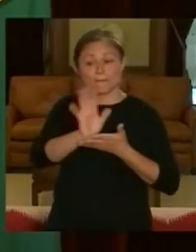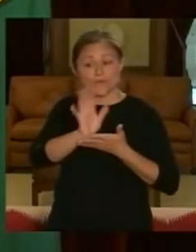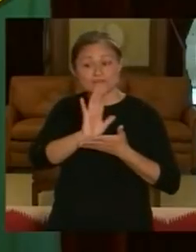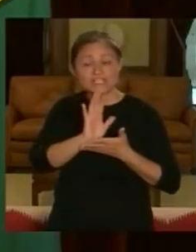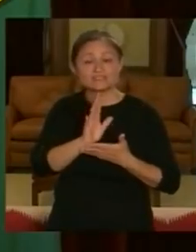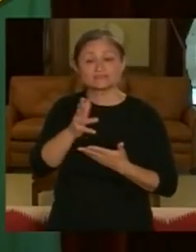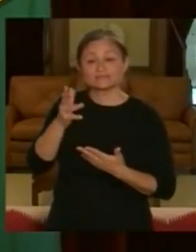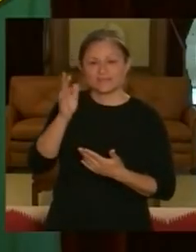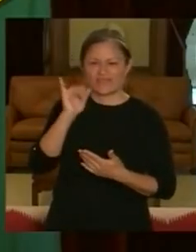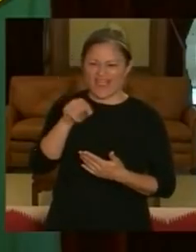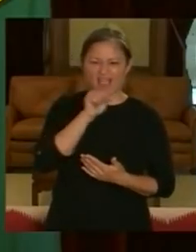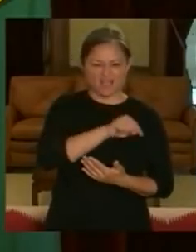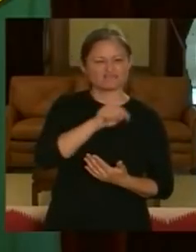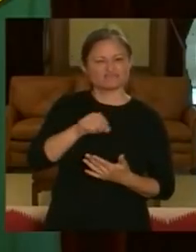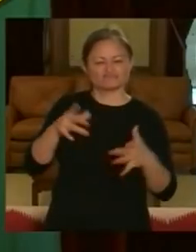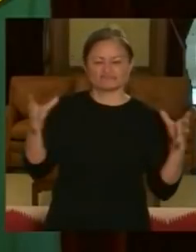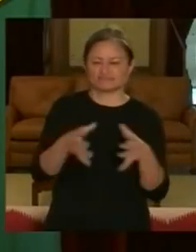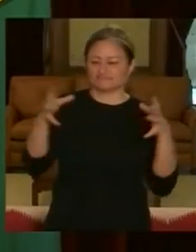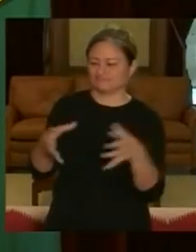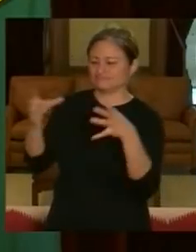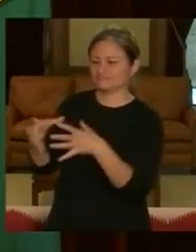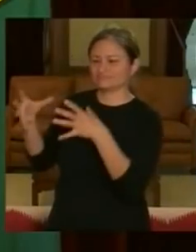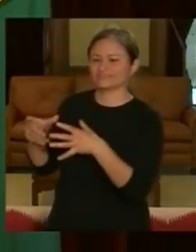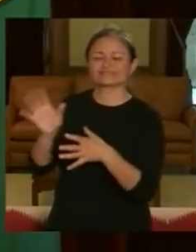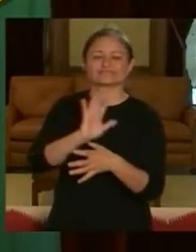IT WILL BE IN ALL GATHERINGS OF